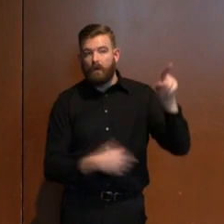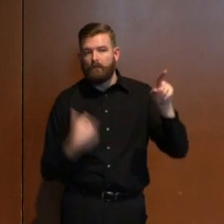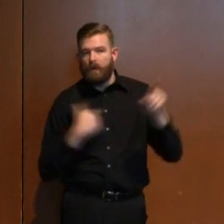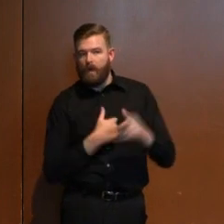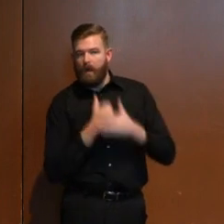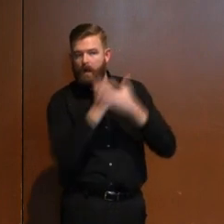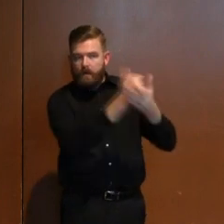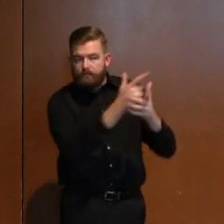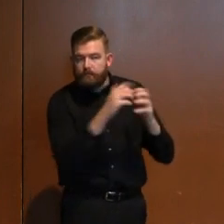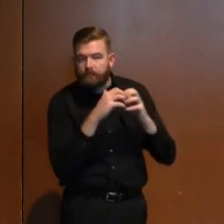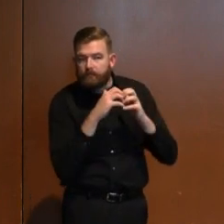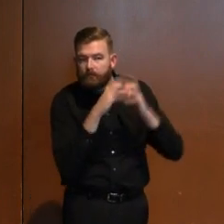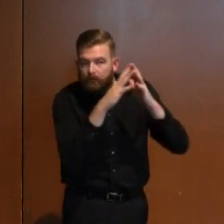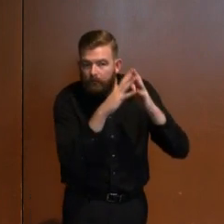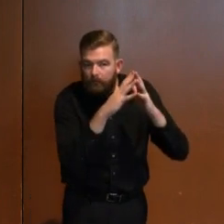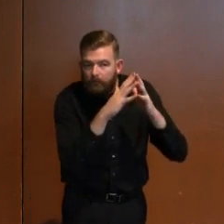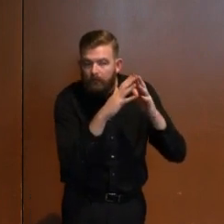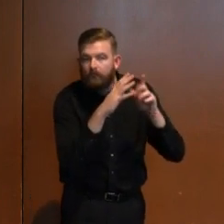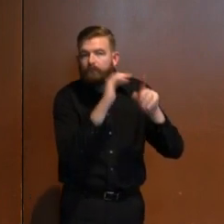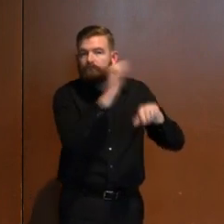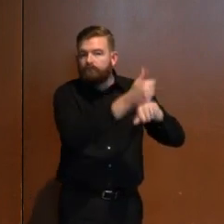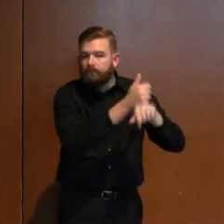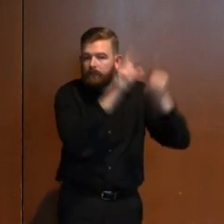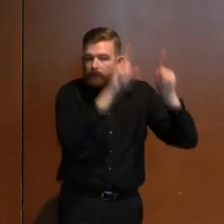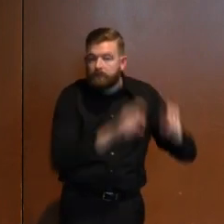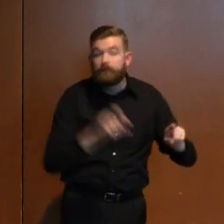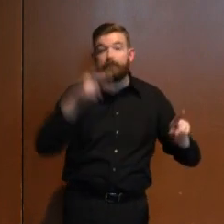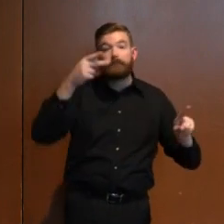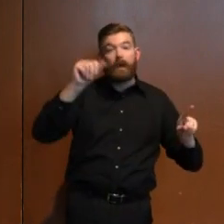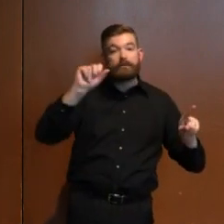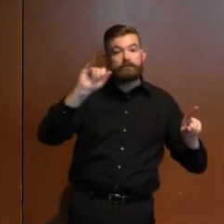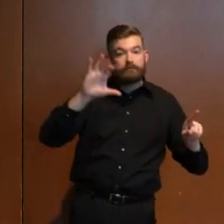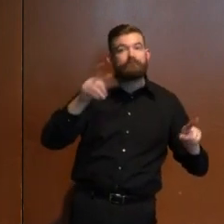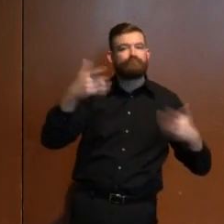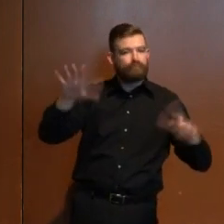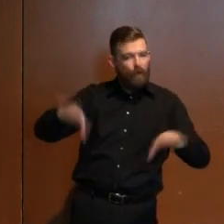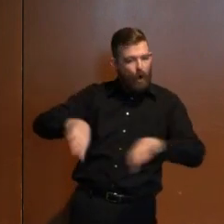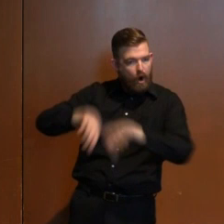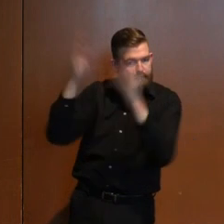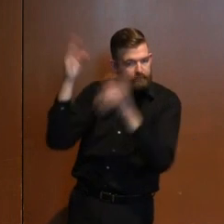WE OPENED IN UNION COUNTY WITH OUR HELP BUT IT'S REALLY A